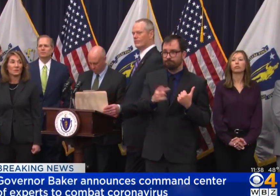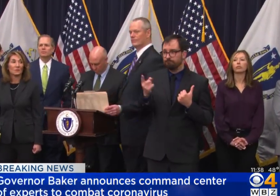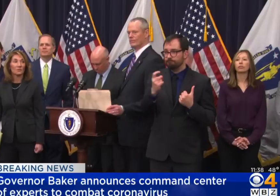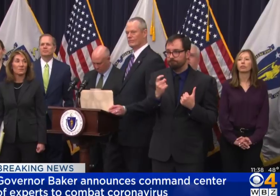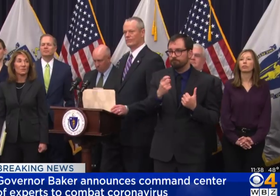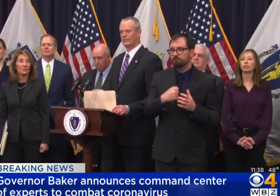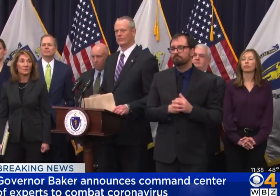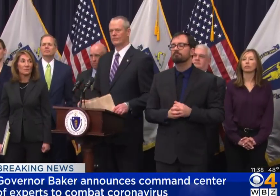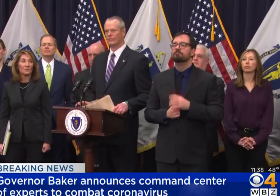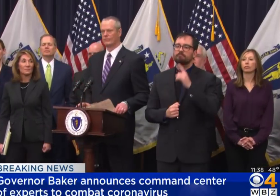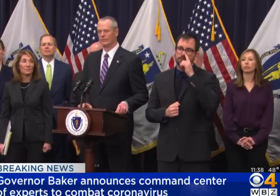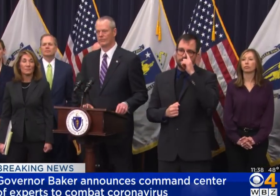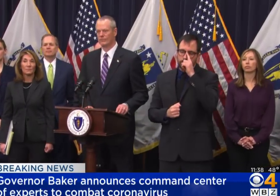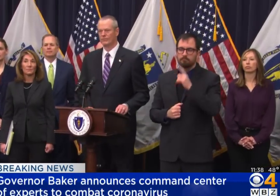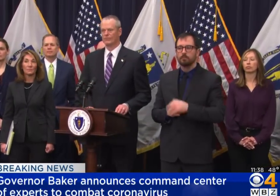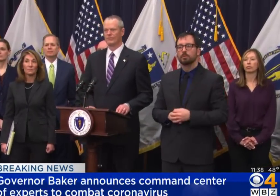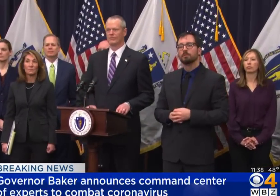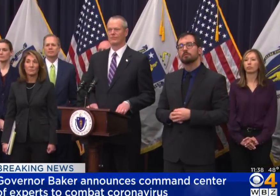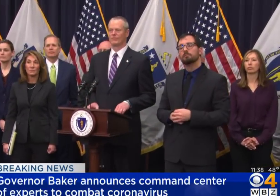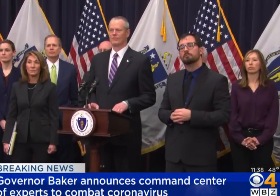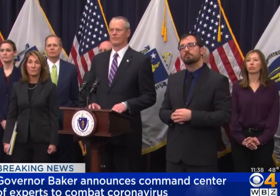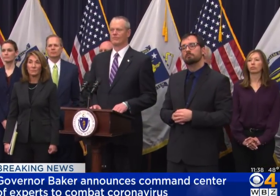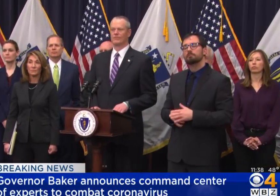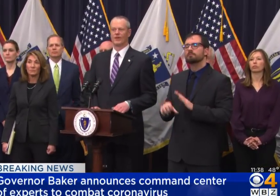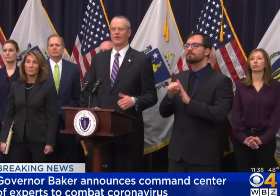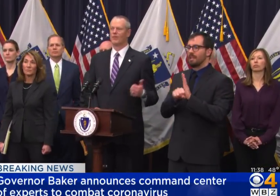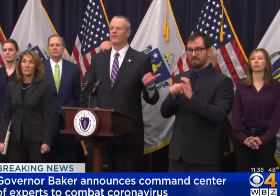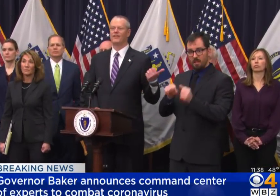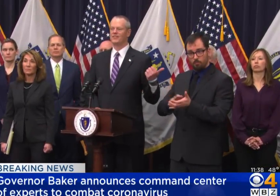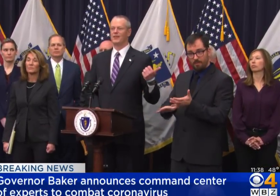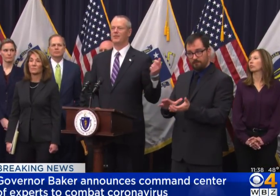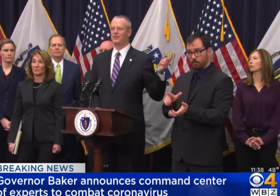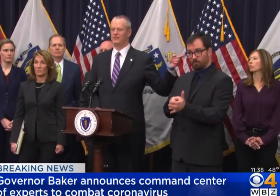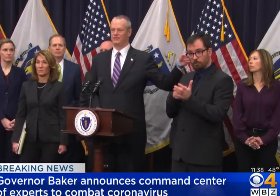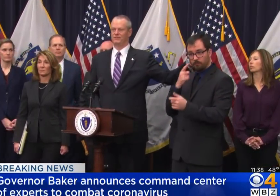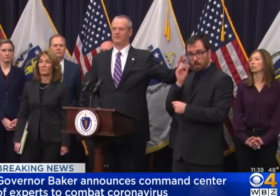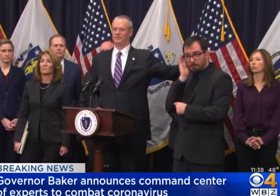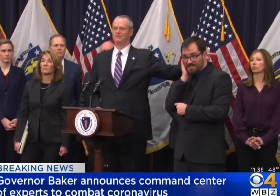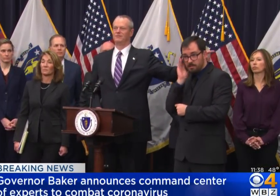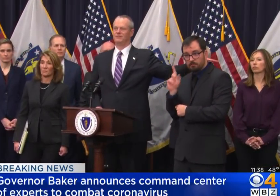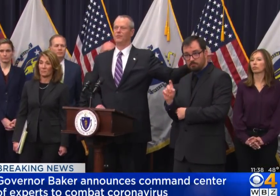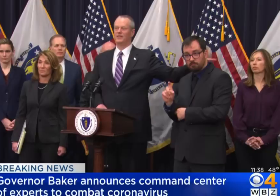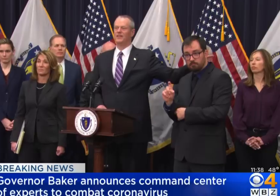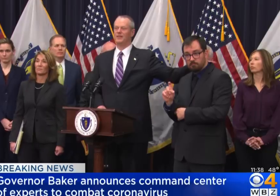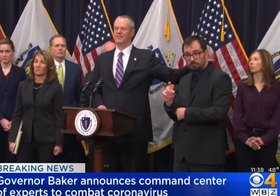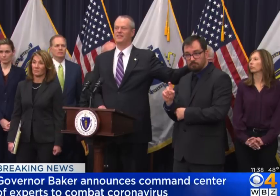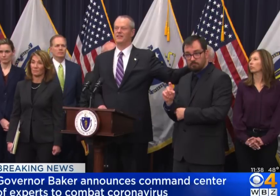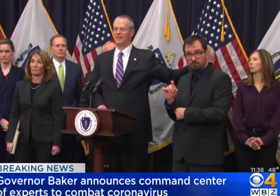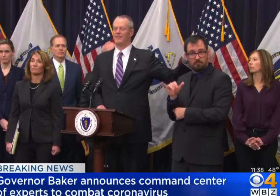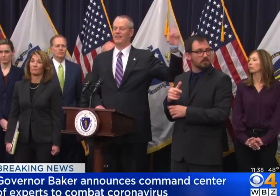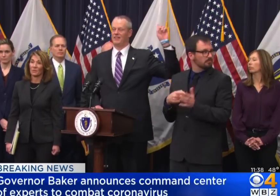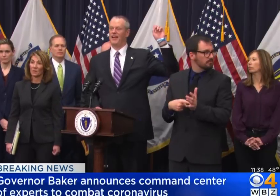THANKS, EVERYBODY. WE HAVE TO GET GOING. HOSPITALS SAID THAT THE STATE